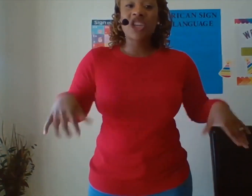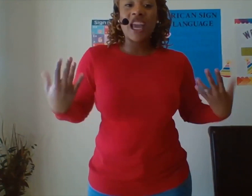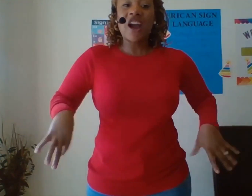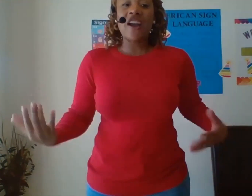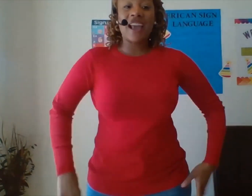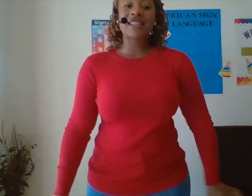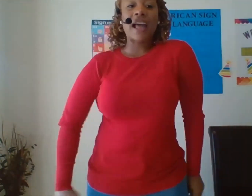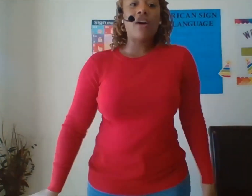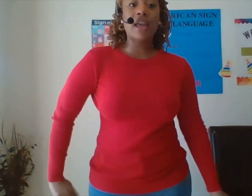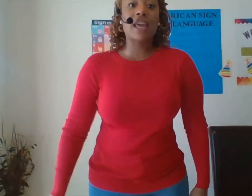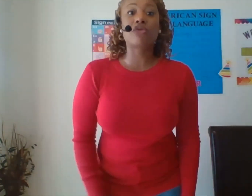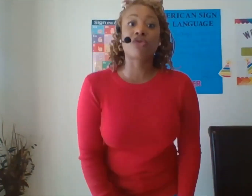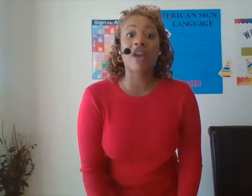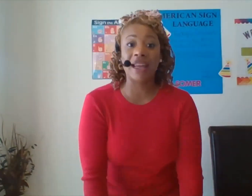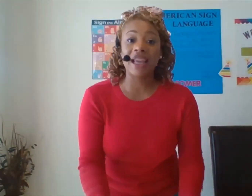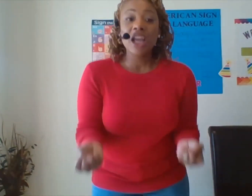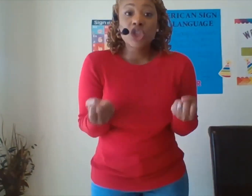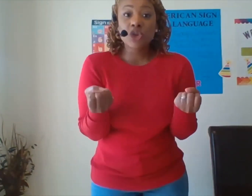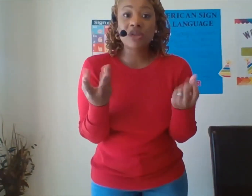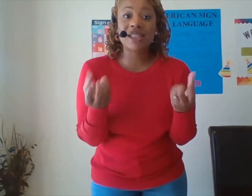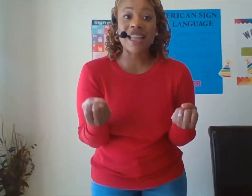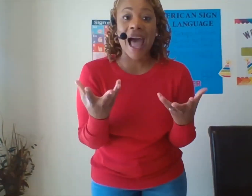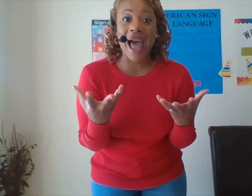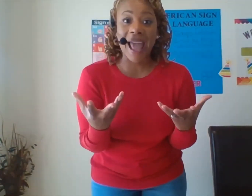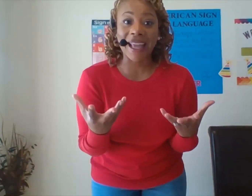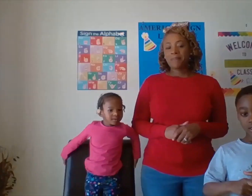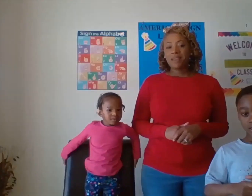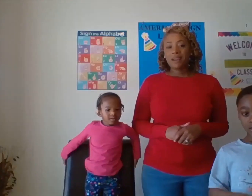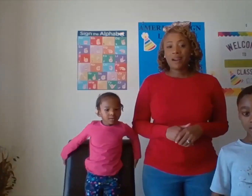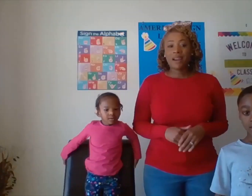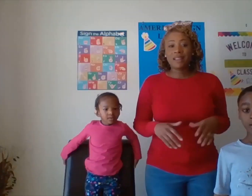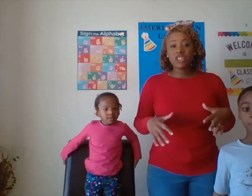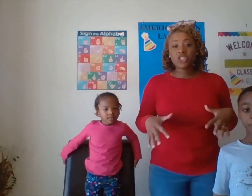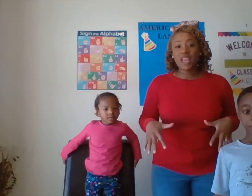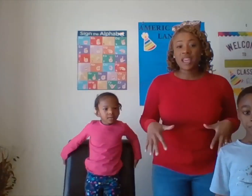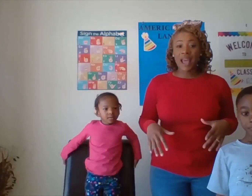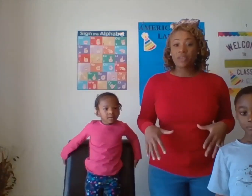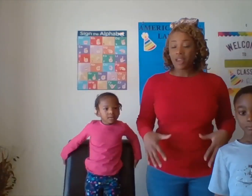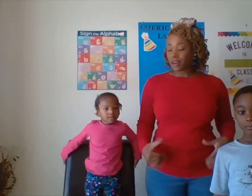shake our hands out and get ready to sign alright let's check it out now that